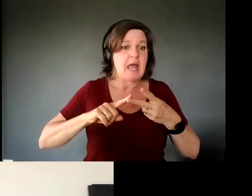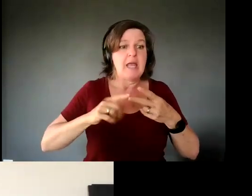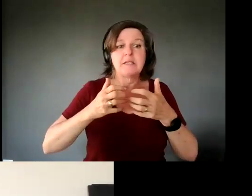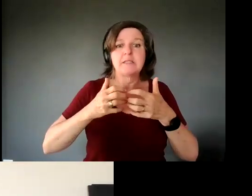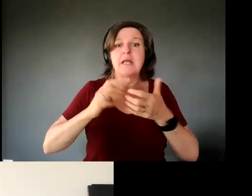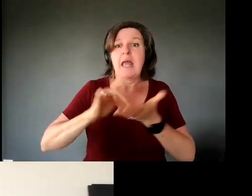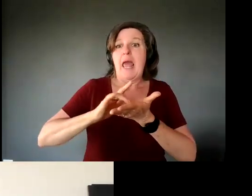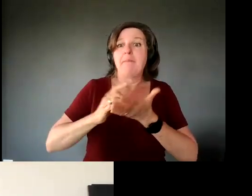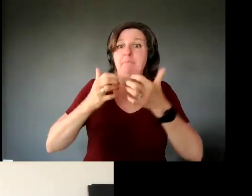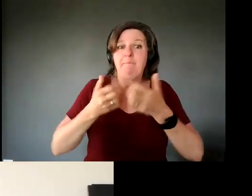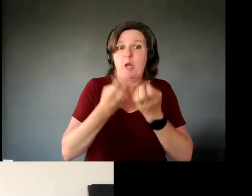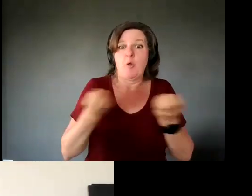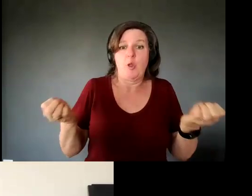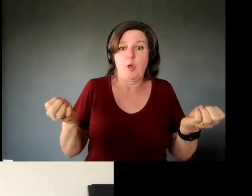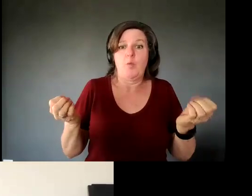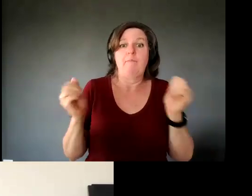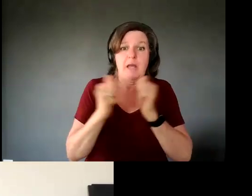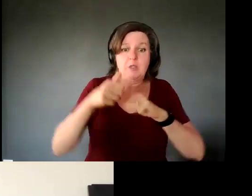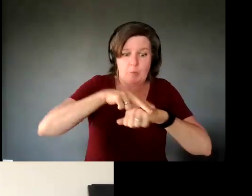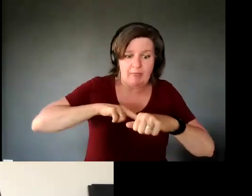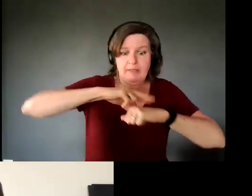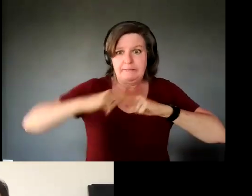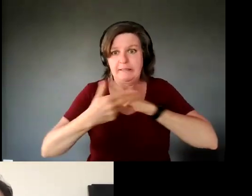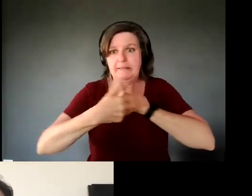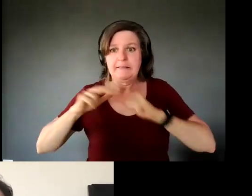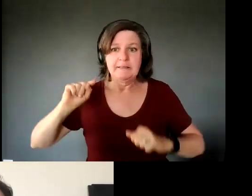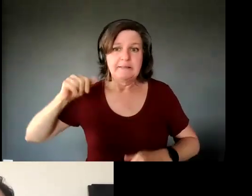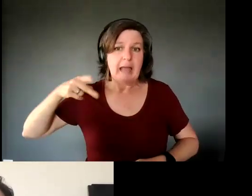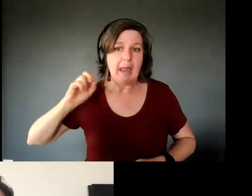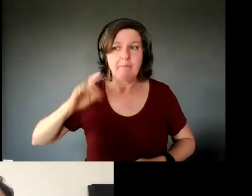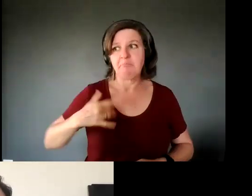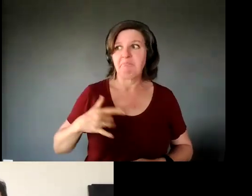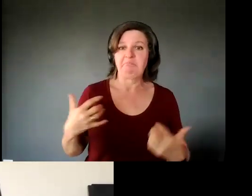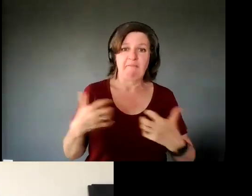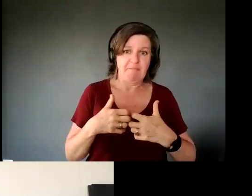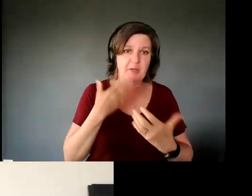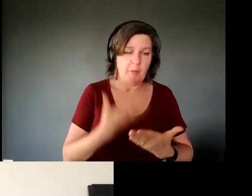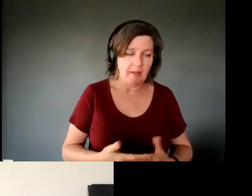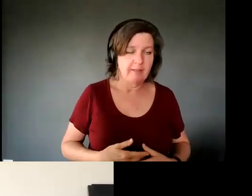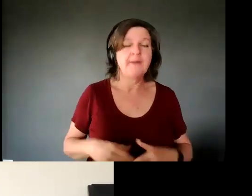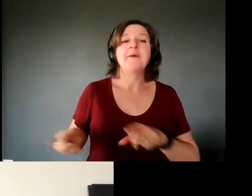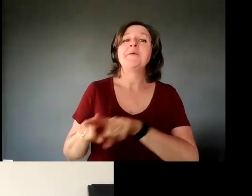So I thought the two correlated pretty well. And we are all about making your mark and making